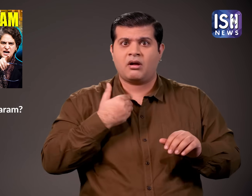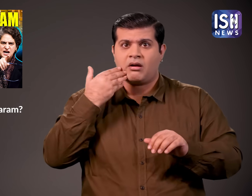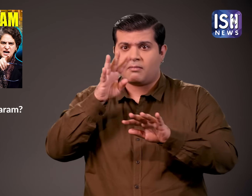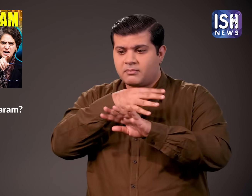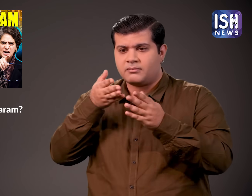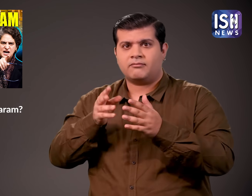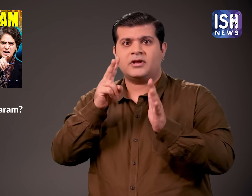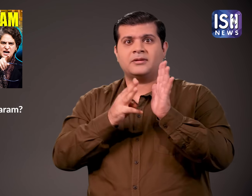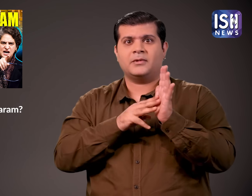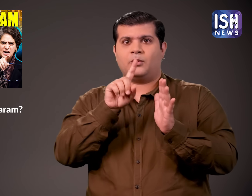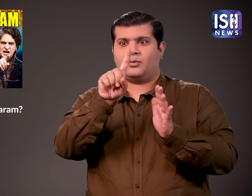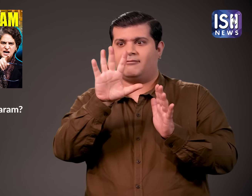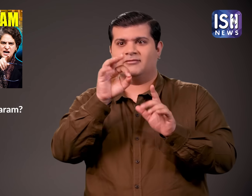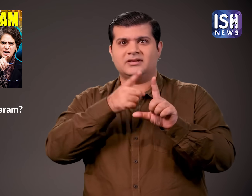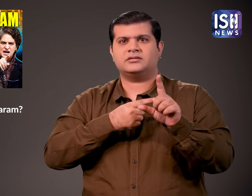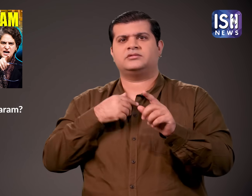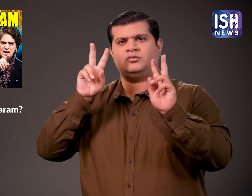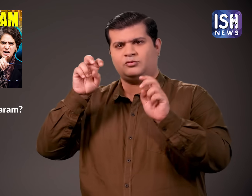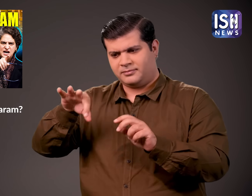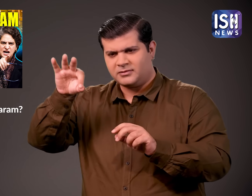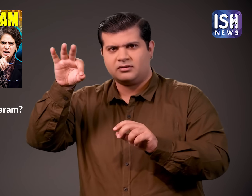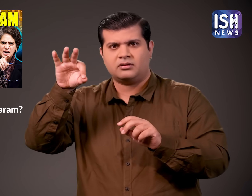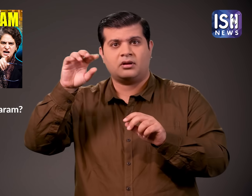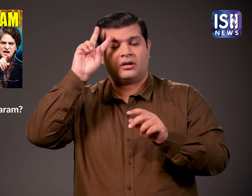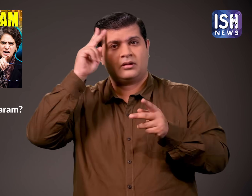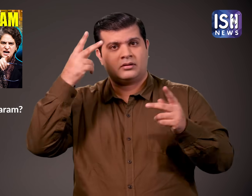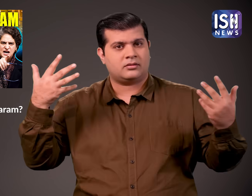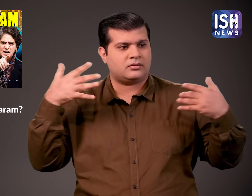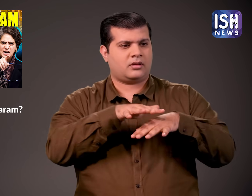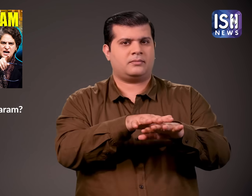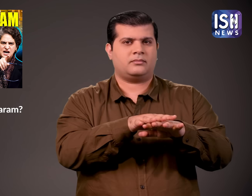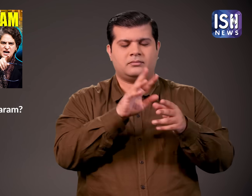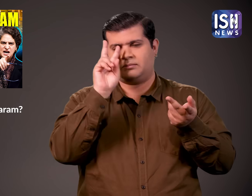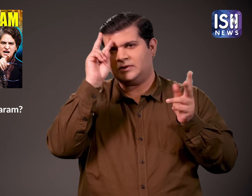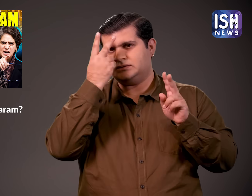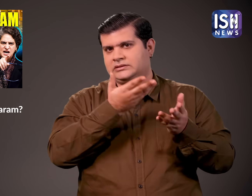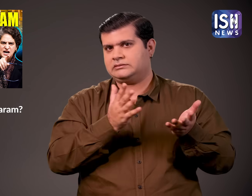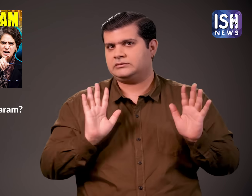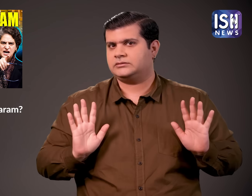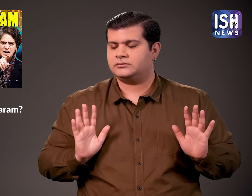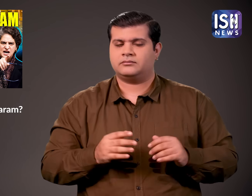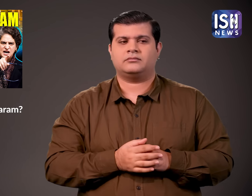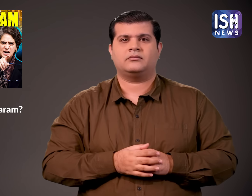and the 150 years celebration of Vande Mataram. This is being misconstrued.